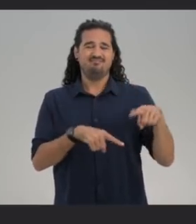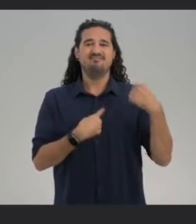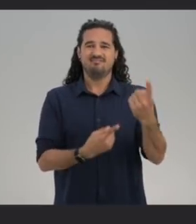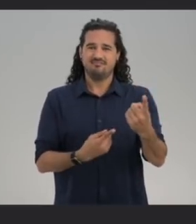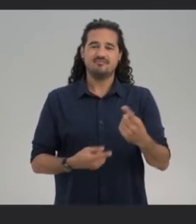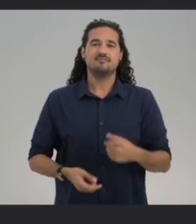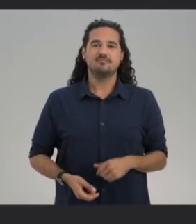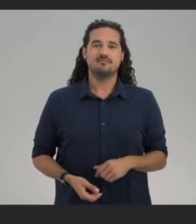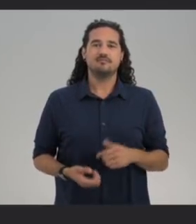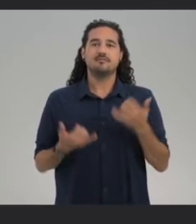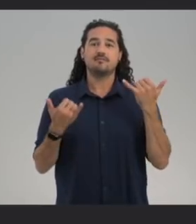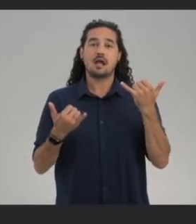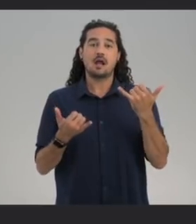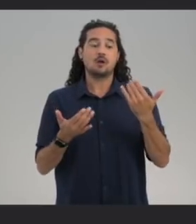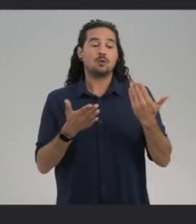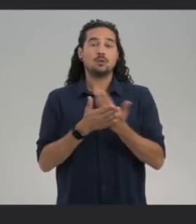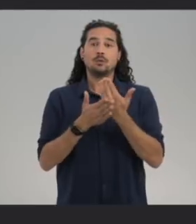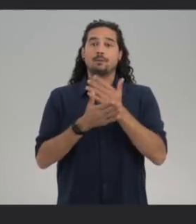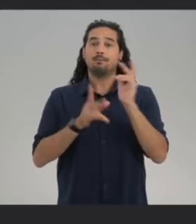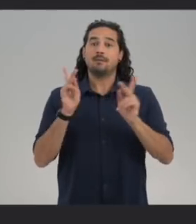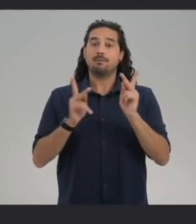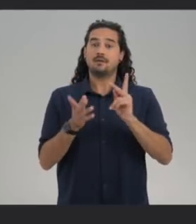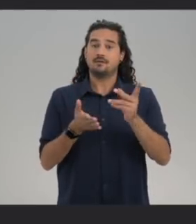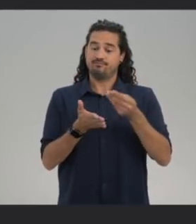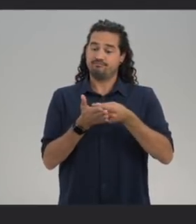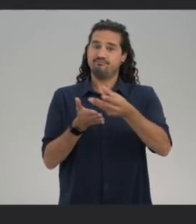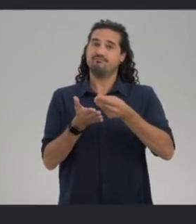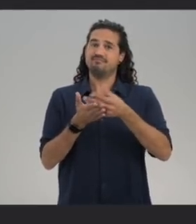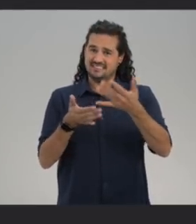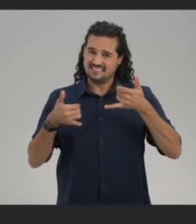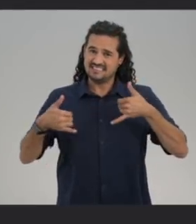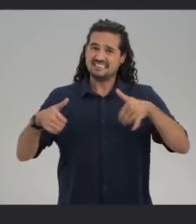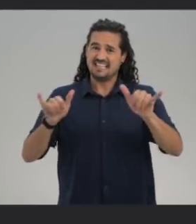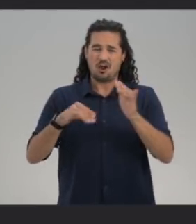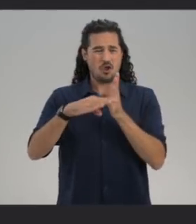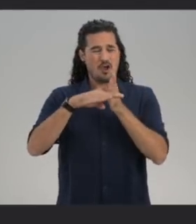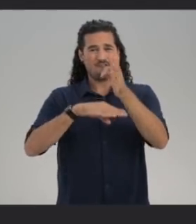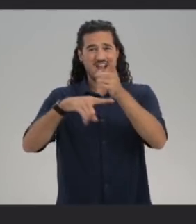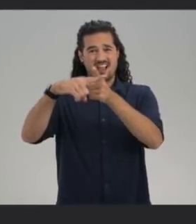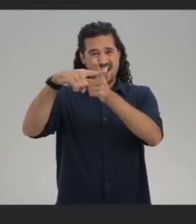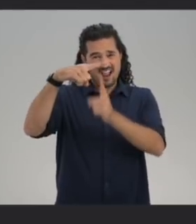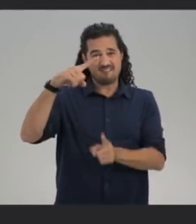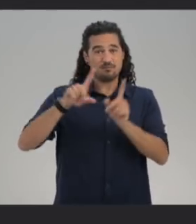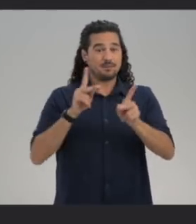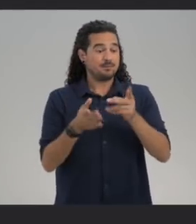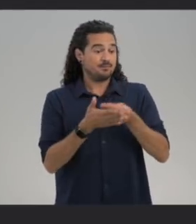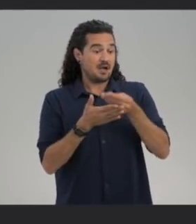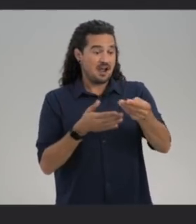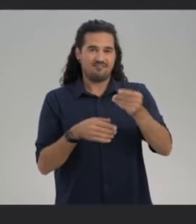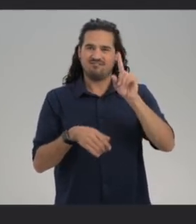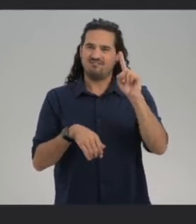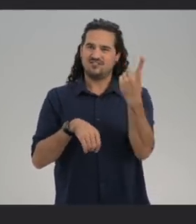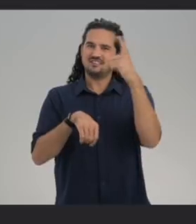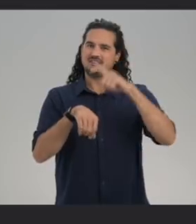And the Mac continues to attract new users. Today, over 50% of buyers are new to the Mac,